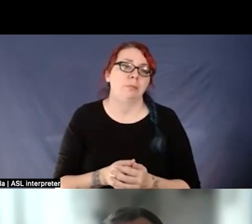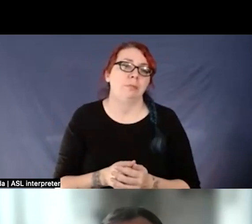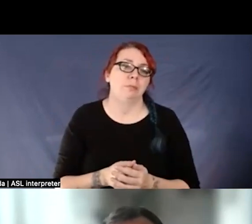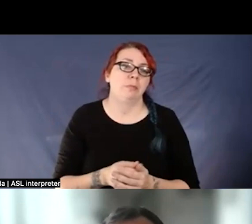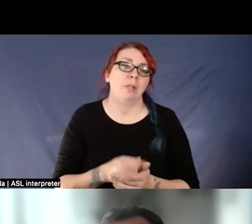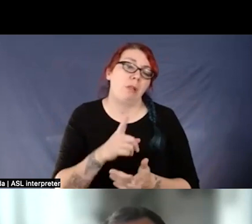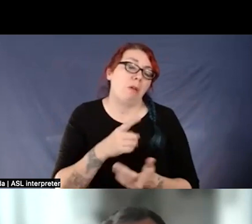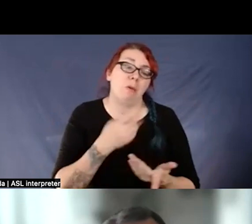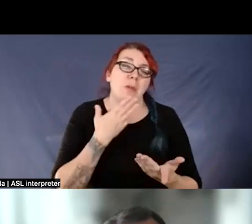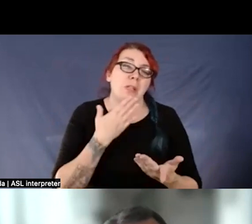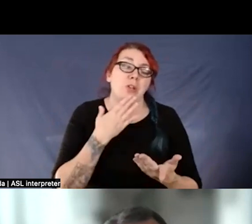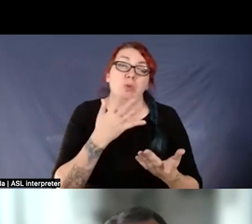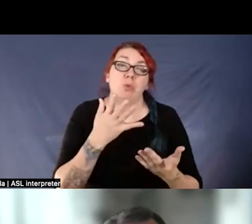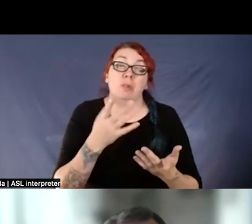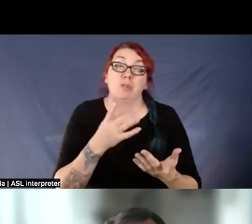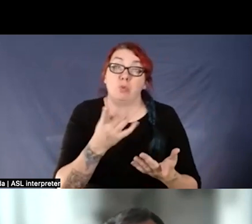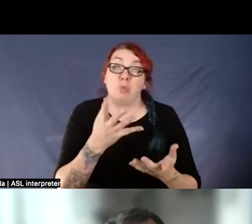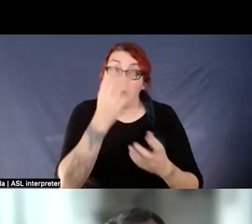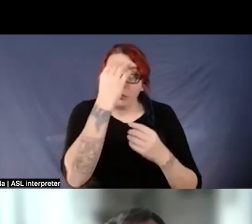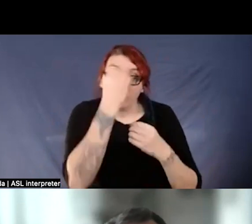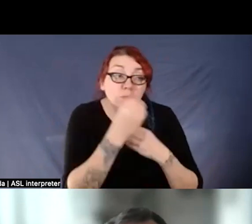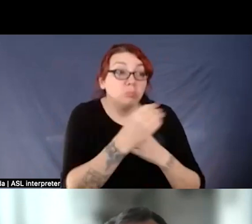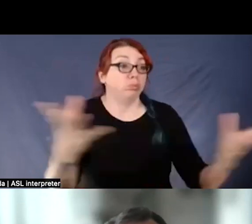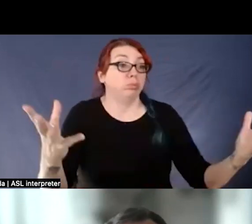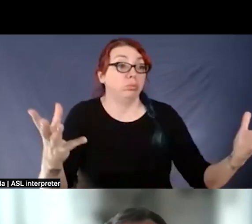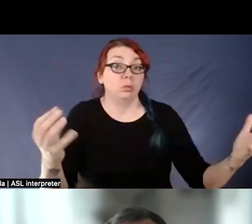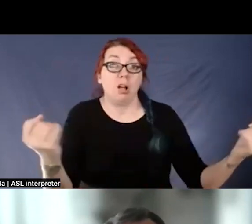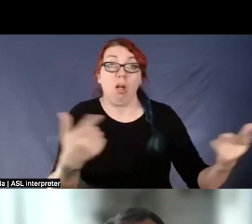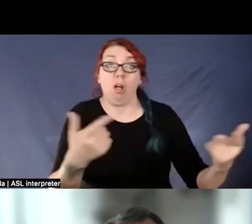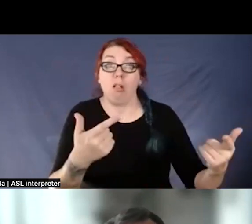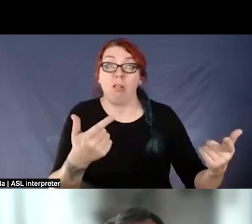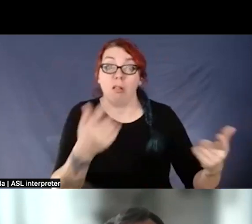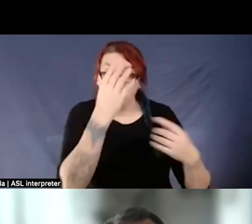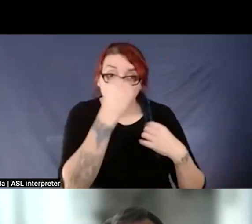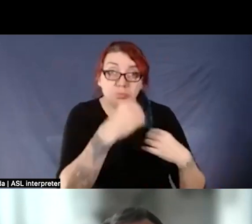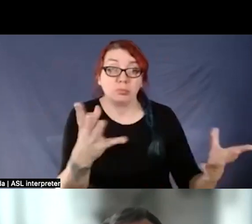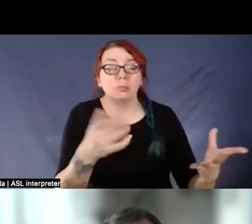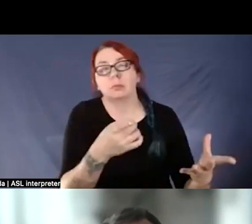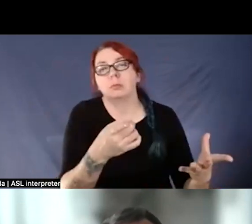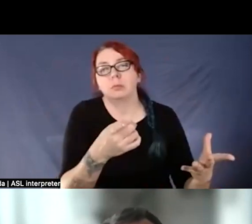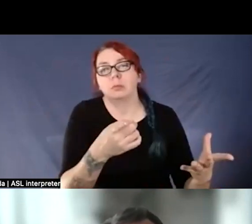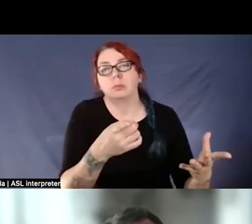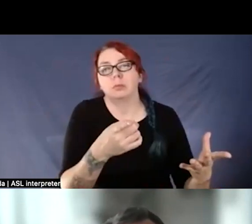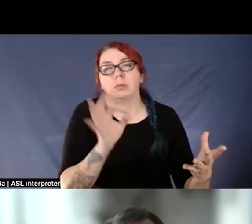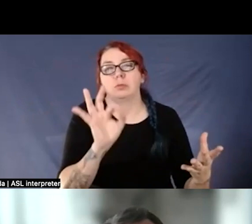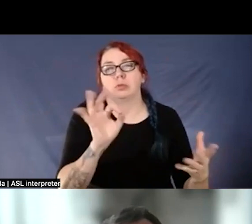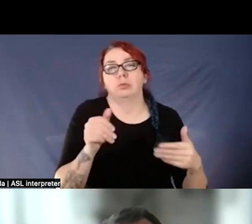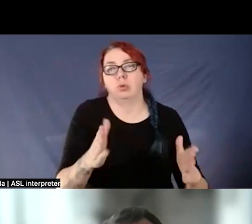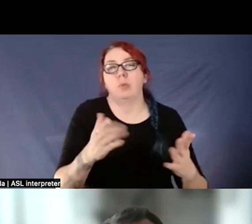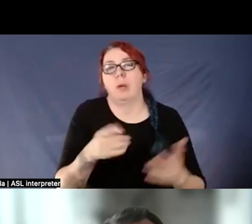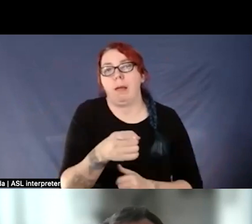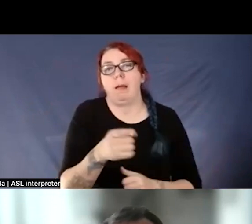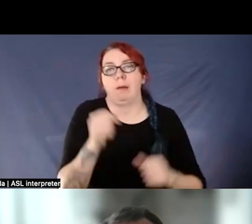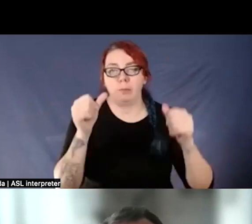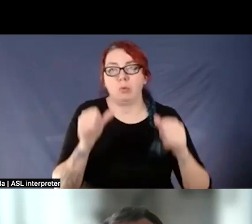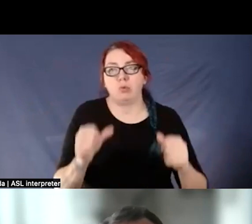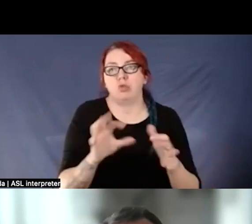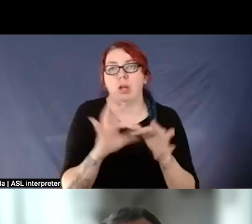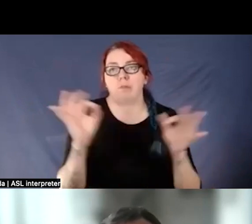that you want everybody else to know. Next slide. Thank you. But what I do the most of, and this